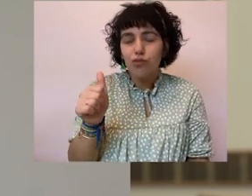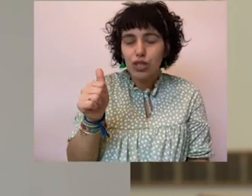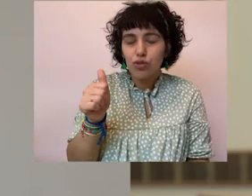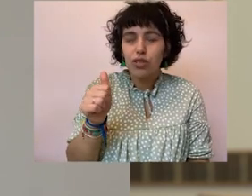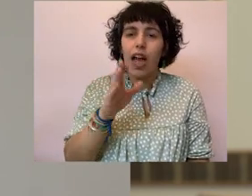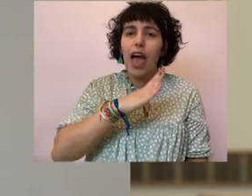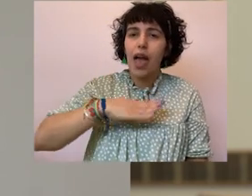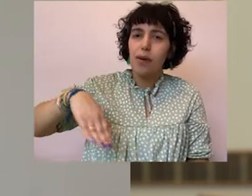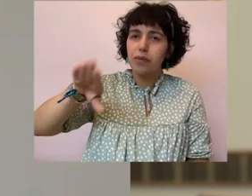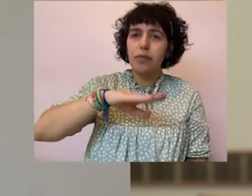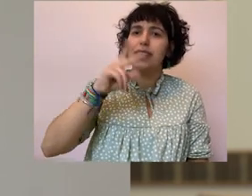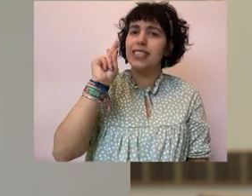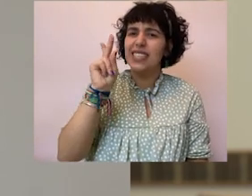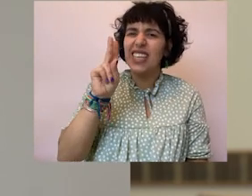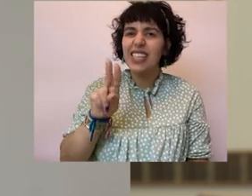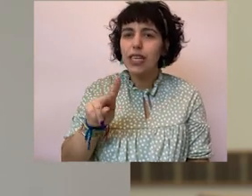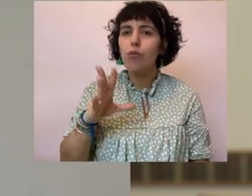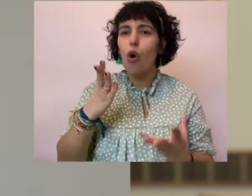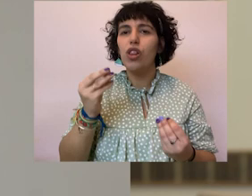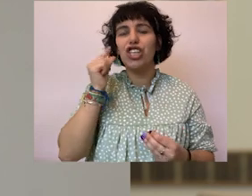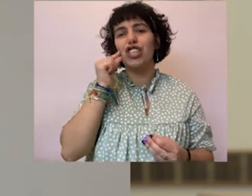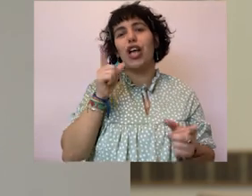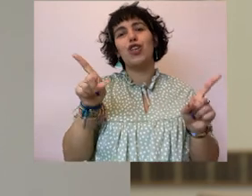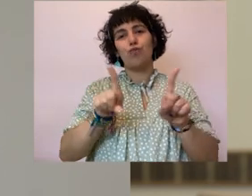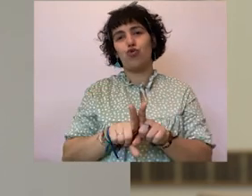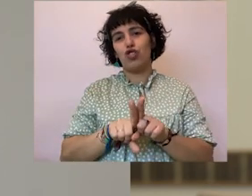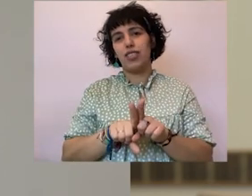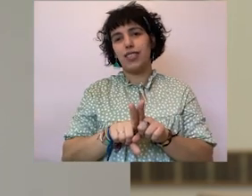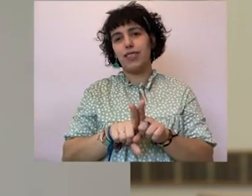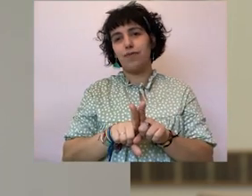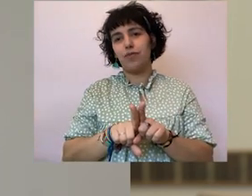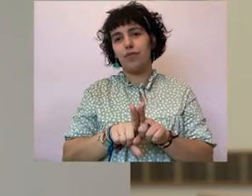So and here it is in the media today, this is what political leaders